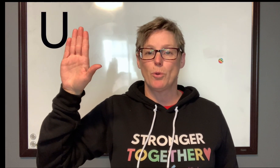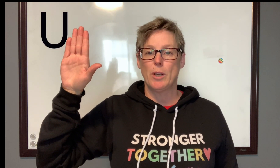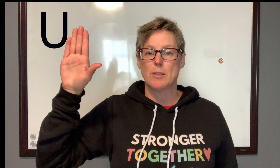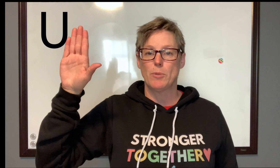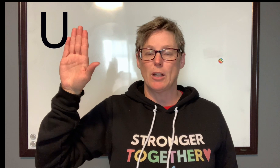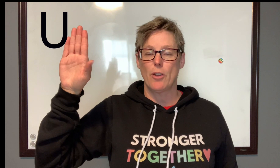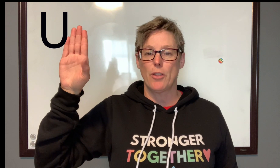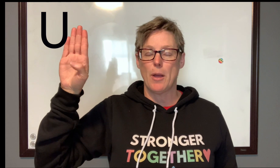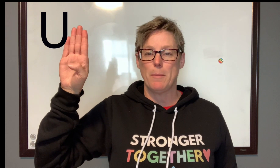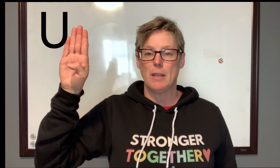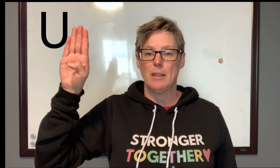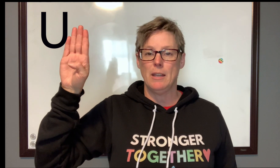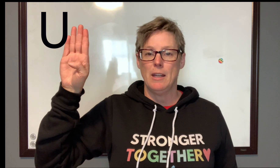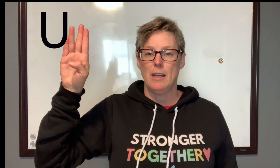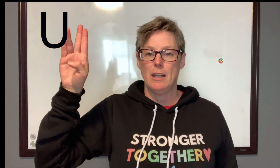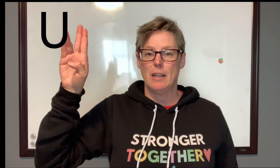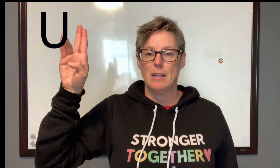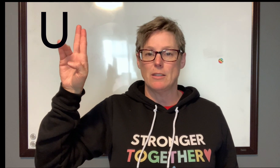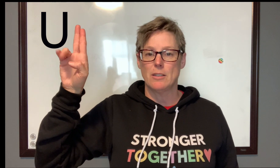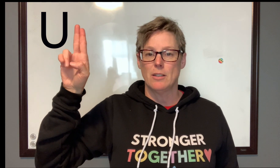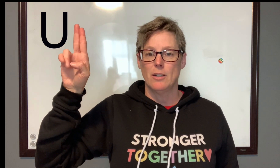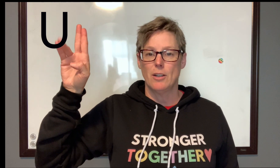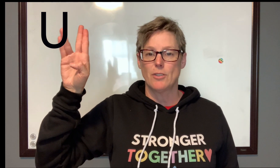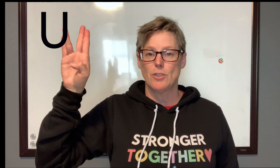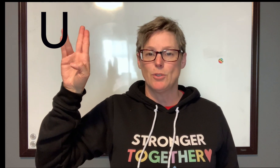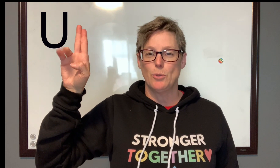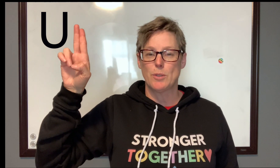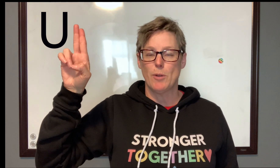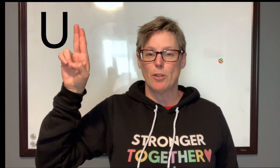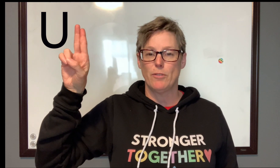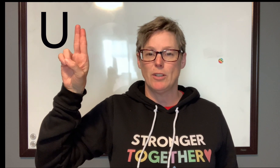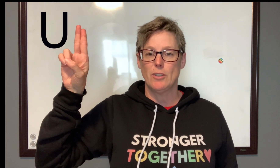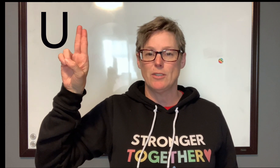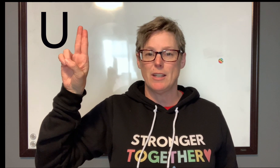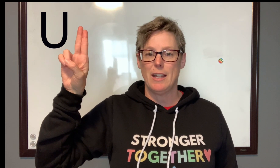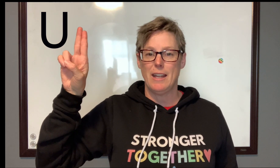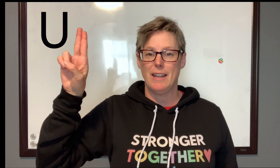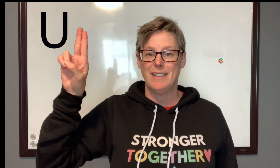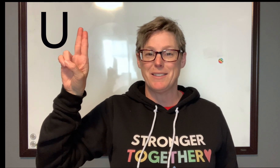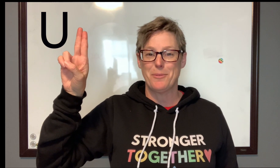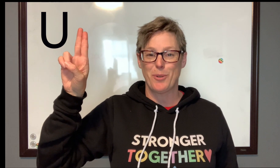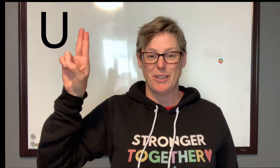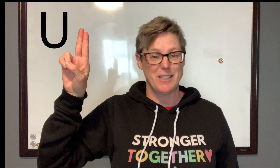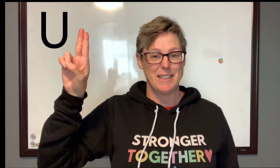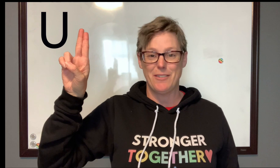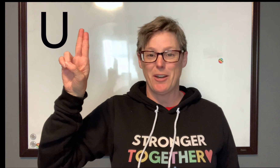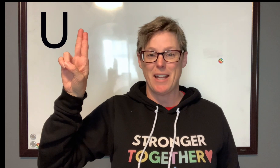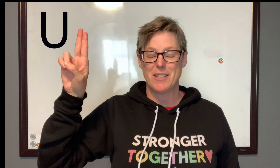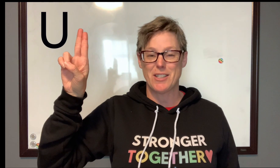going to bring our thumb in and our two smaller fingers and